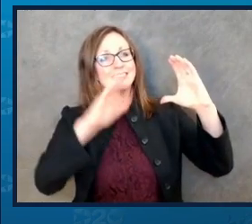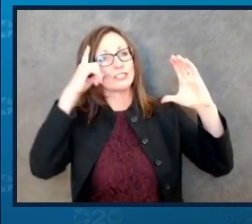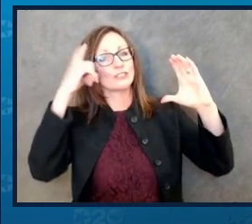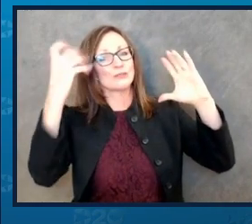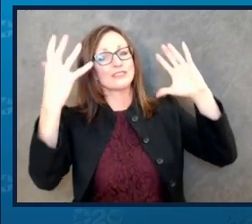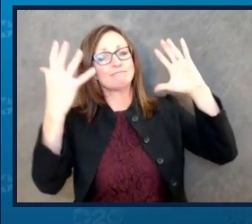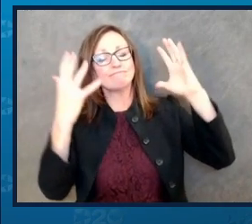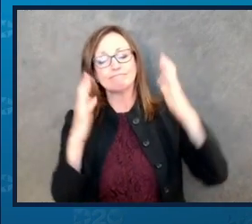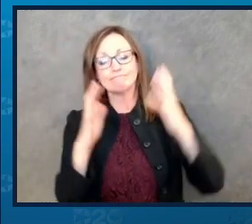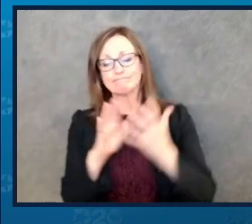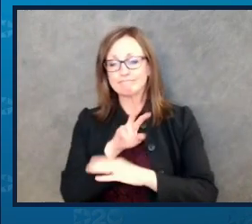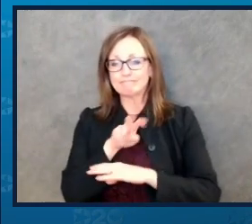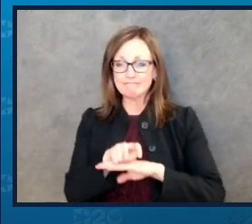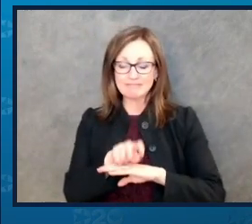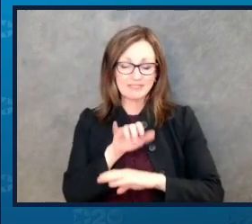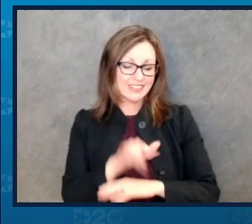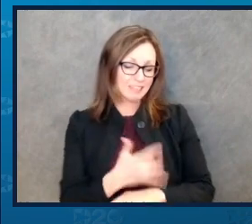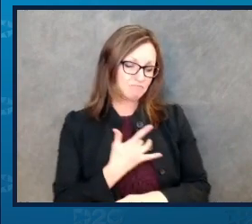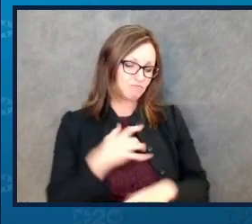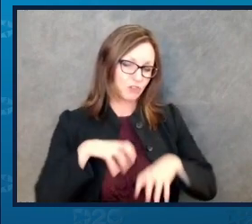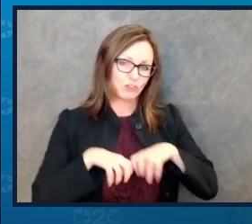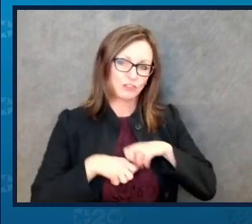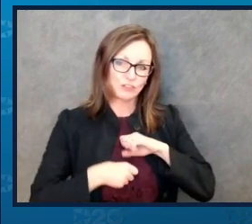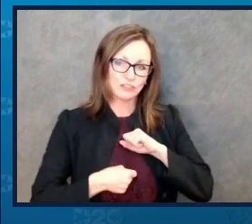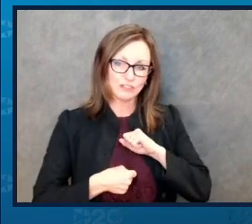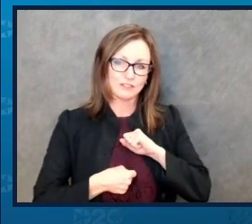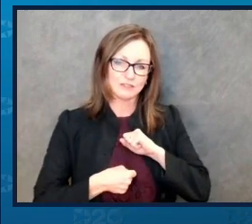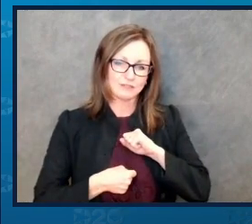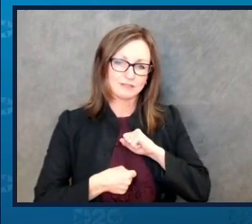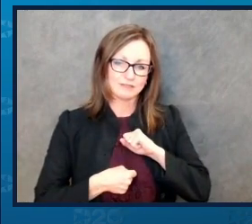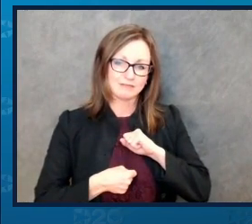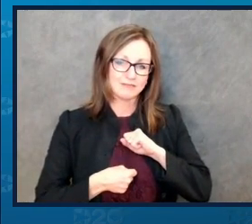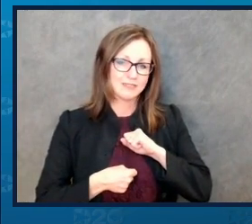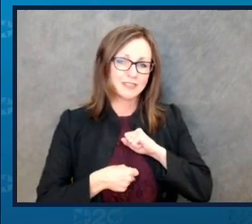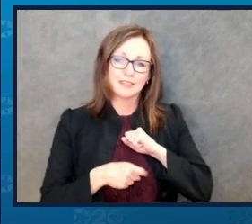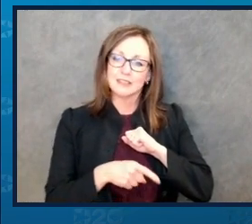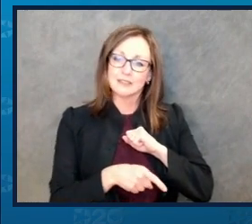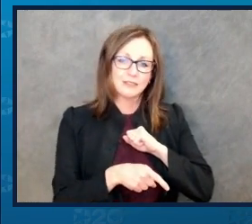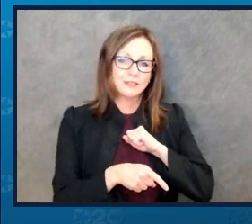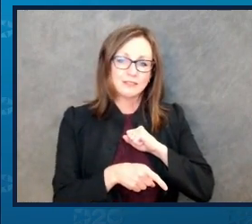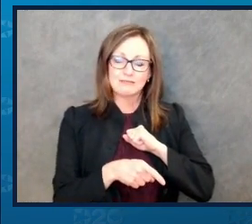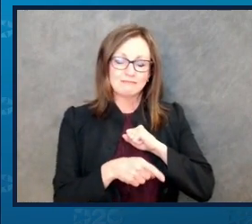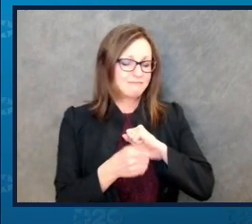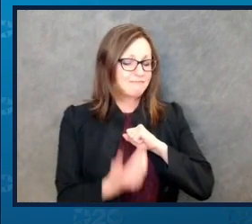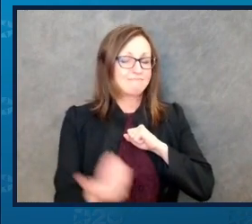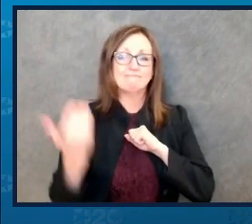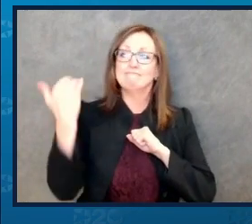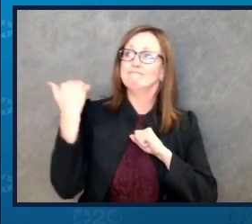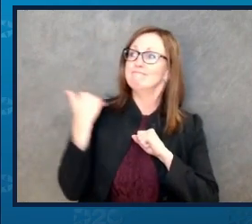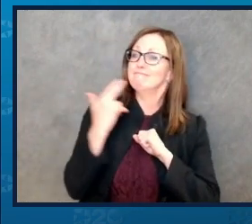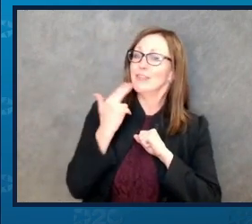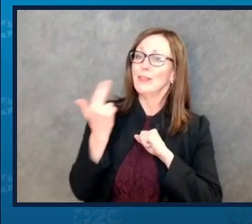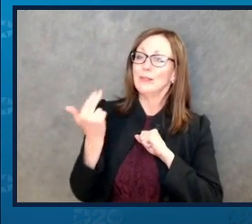EVERY DAY, WE ARE REMINDED THAT HE MAY NEVER BE THE SAME. WE'RE NOT ALONE.